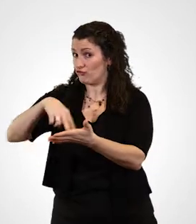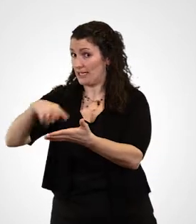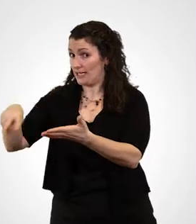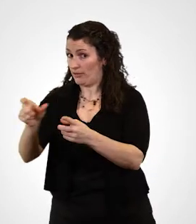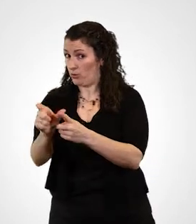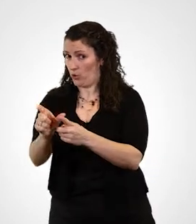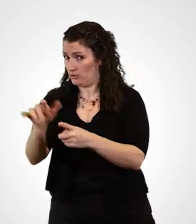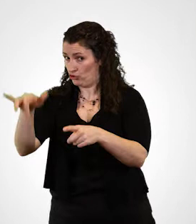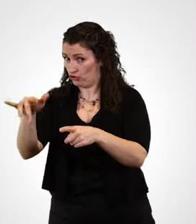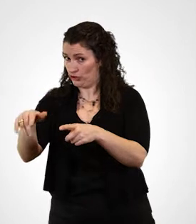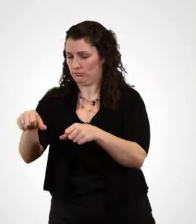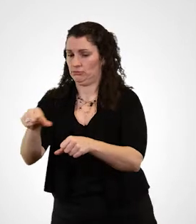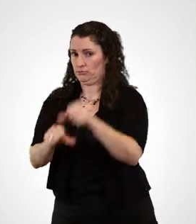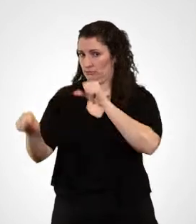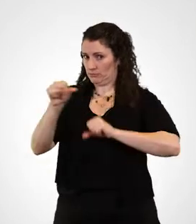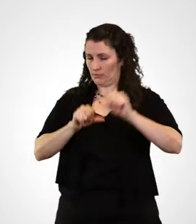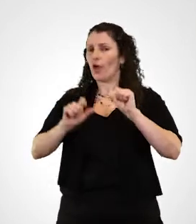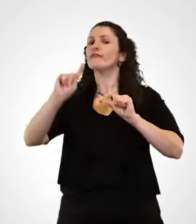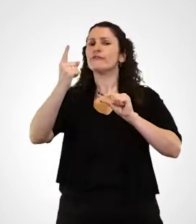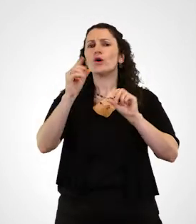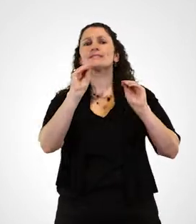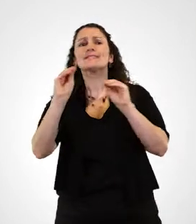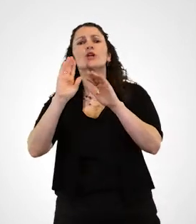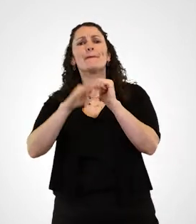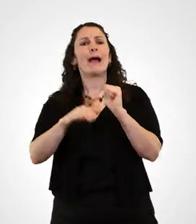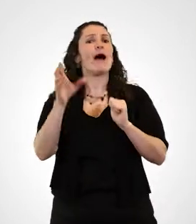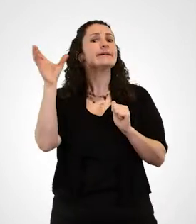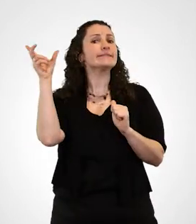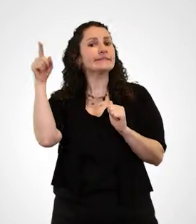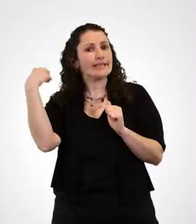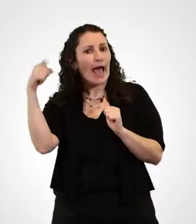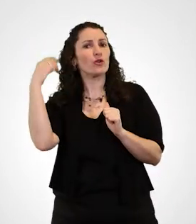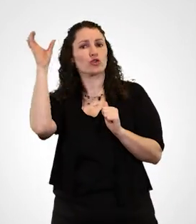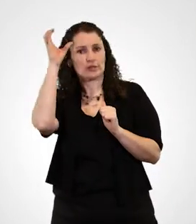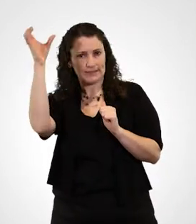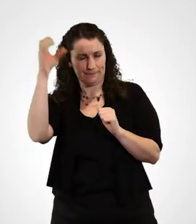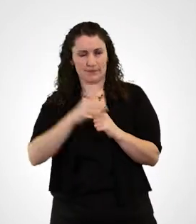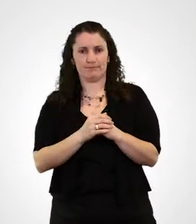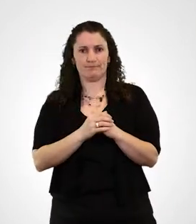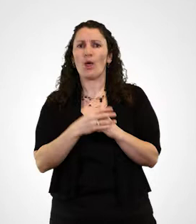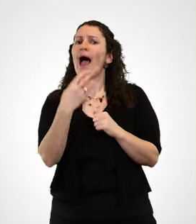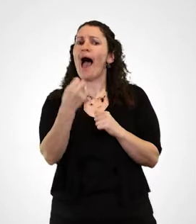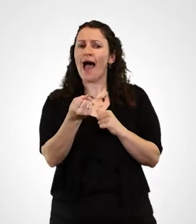we build the word using these sounds concept images. So if you look at the first picture, there's a bowl of popcorn